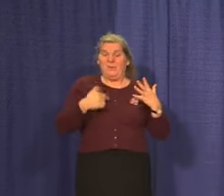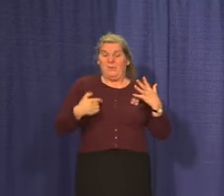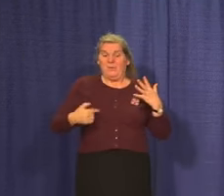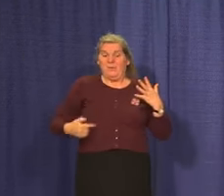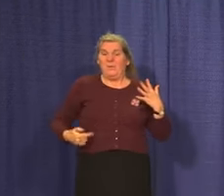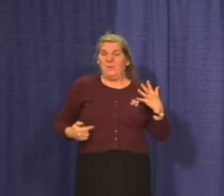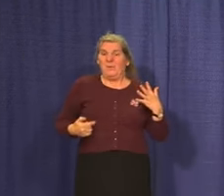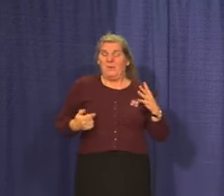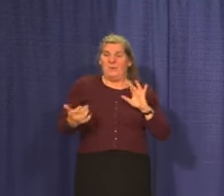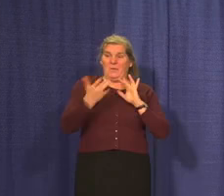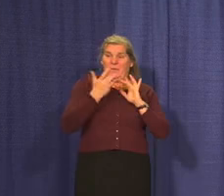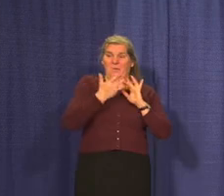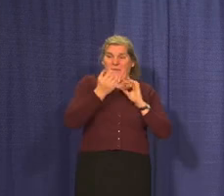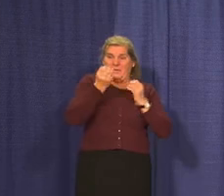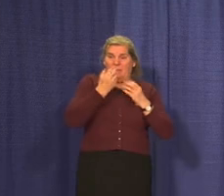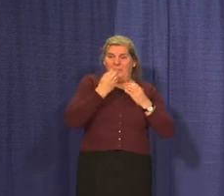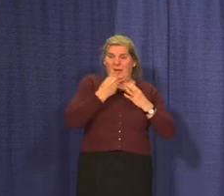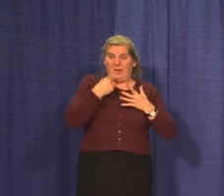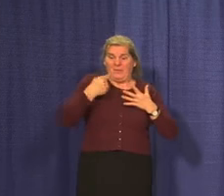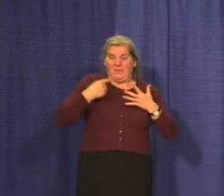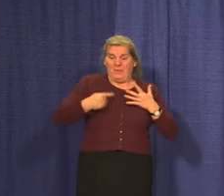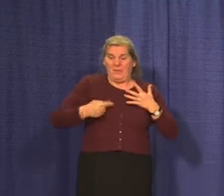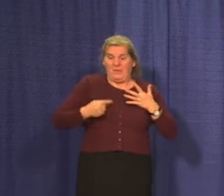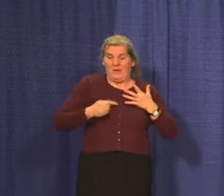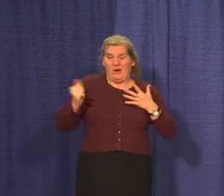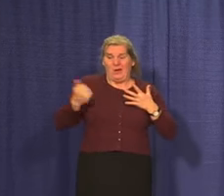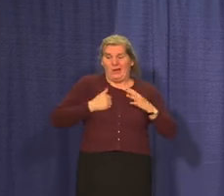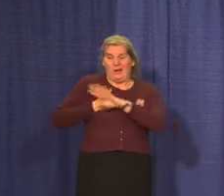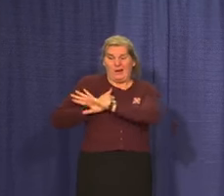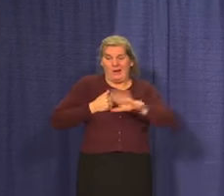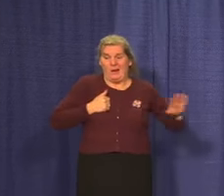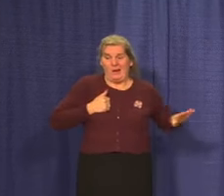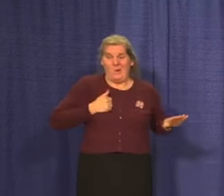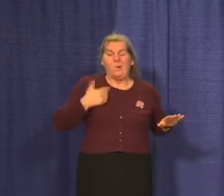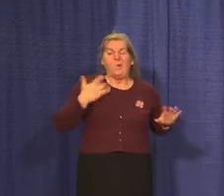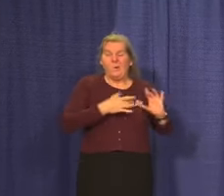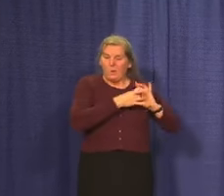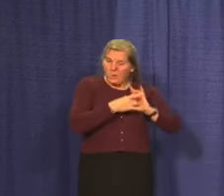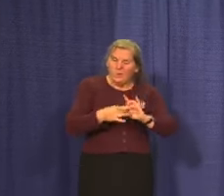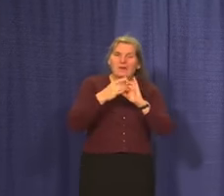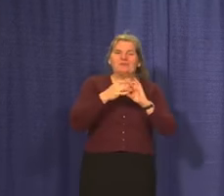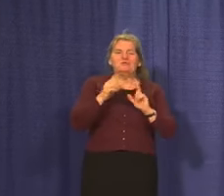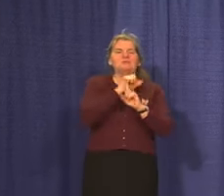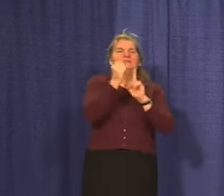AND WHAT WE ARE LEARNING FROM THESE CONTACTS AND FROM CASES AROUND THE COUNTRY, AGAIN RELATES TO THE SETTINGS WHERE WE